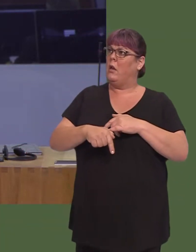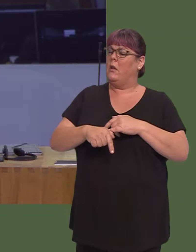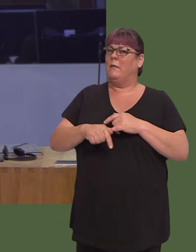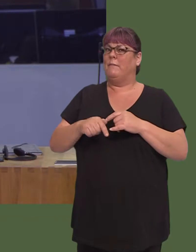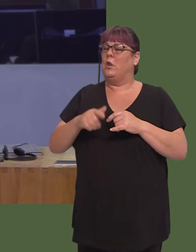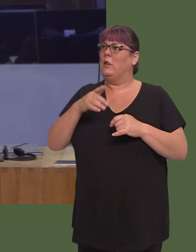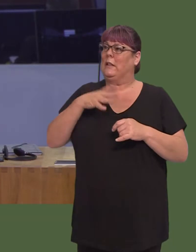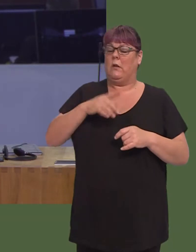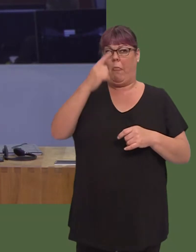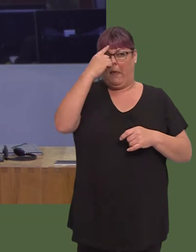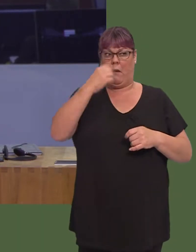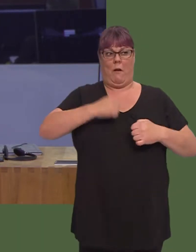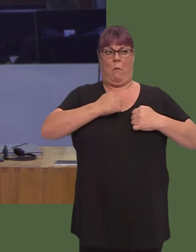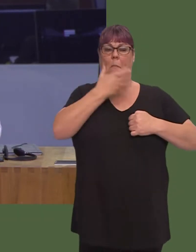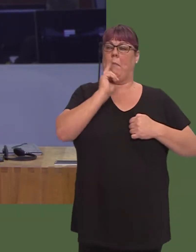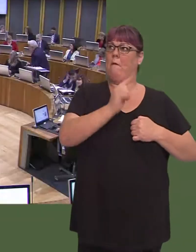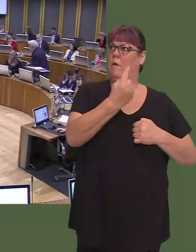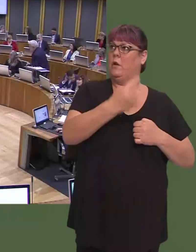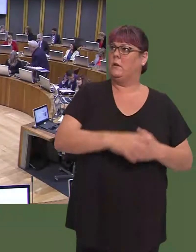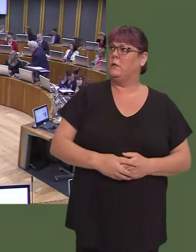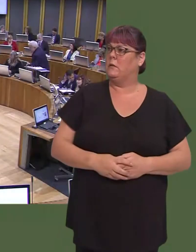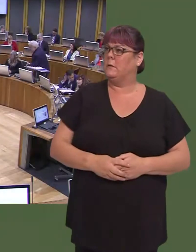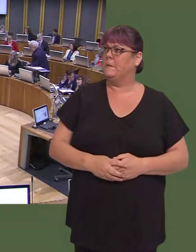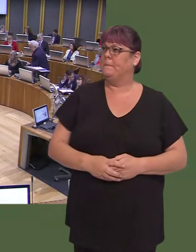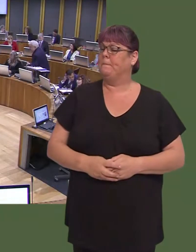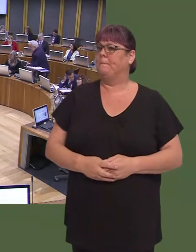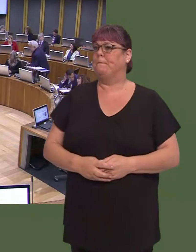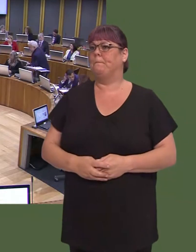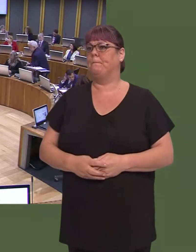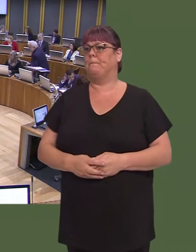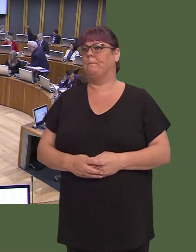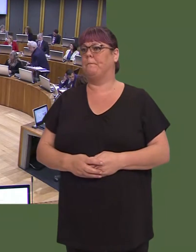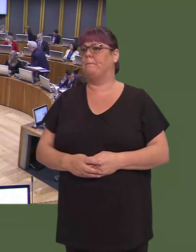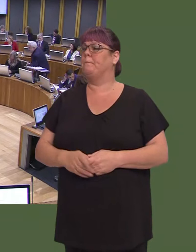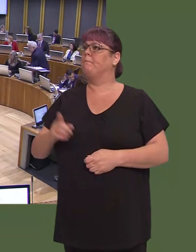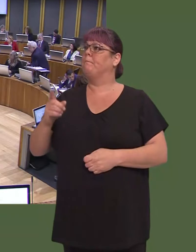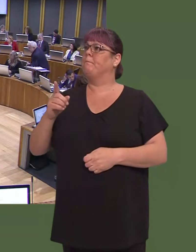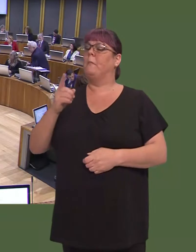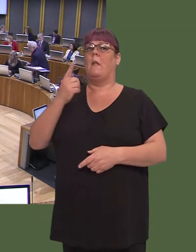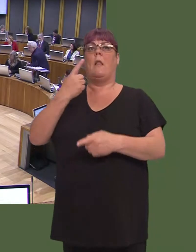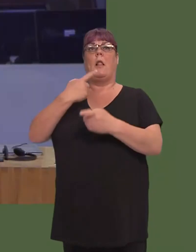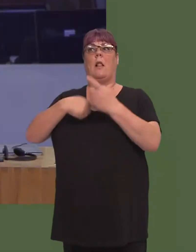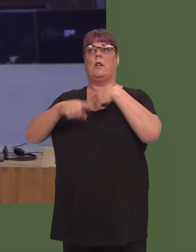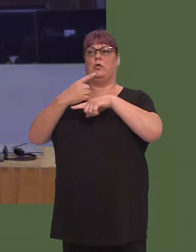across the north. We will review the board's 90-day plan and decide whether any additional